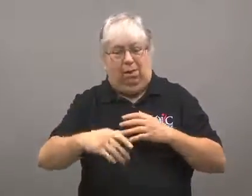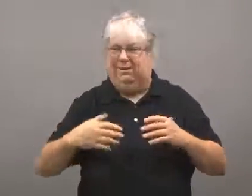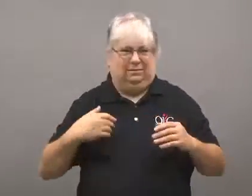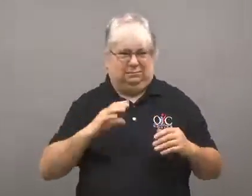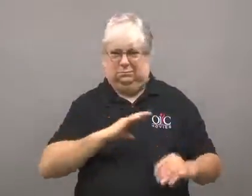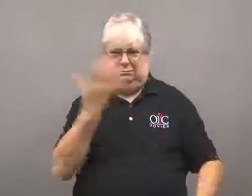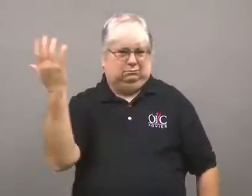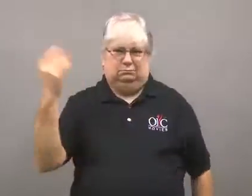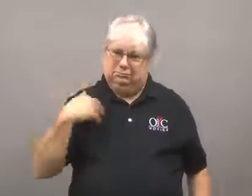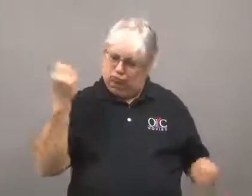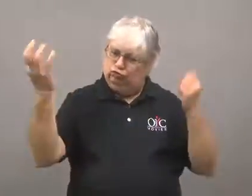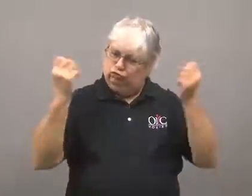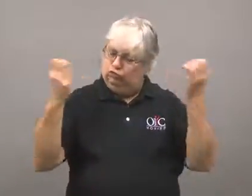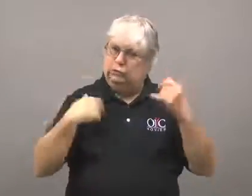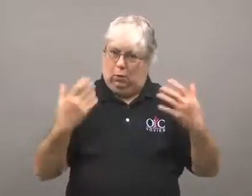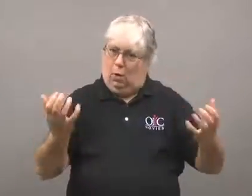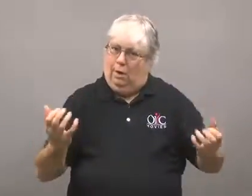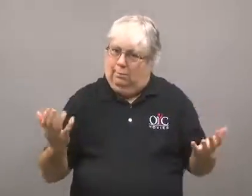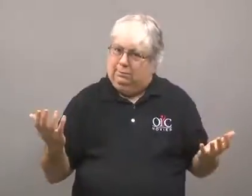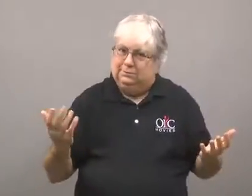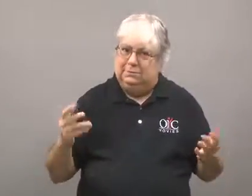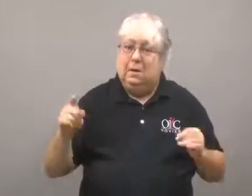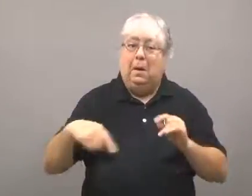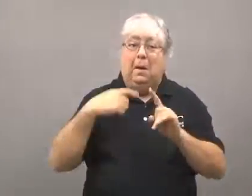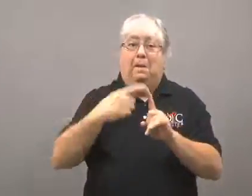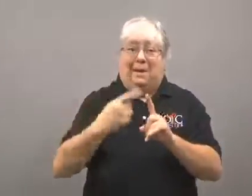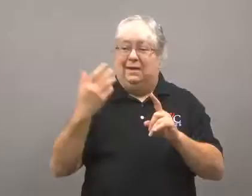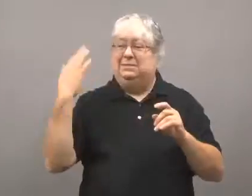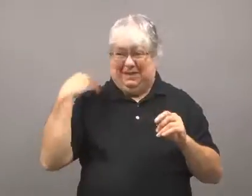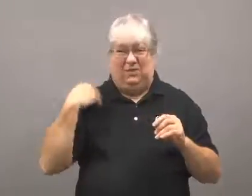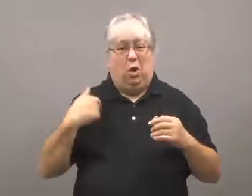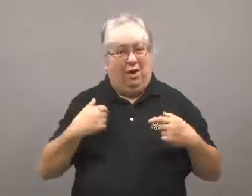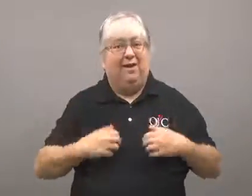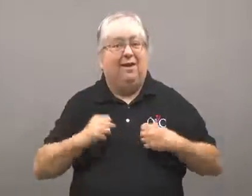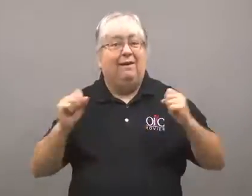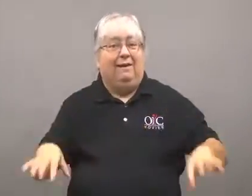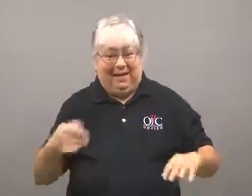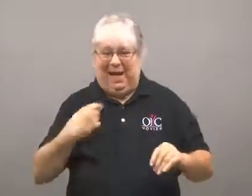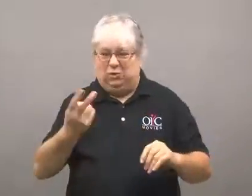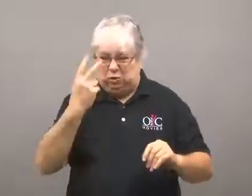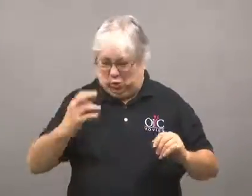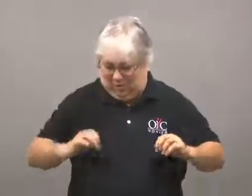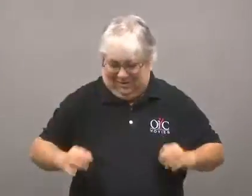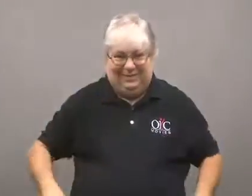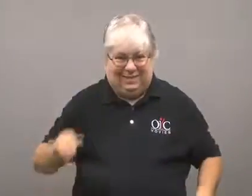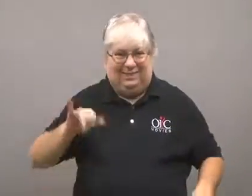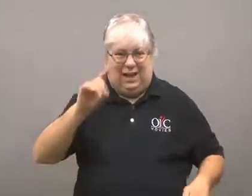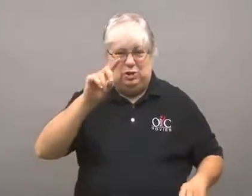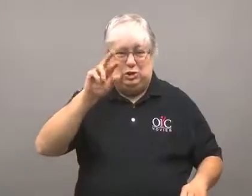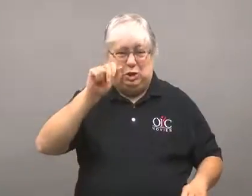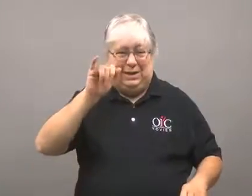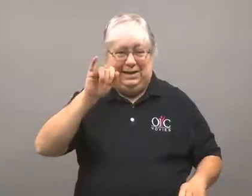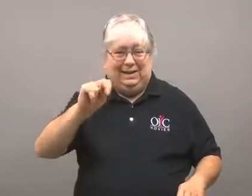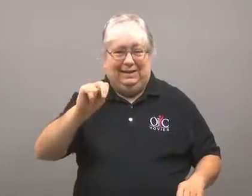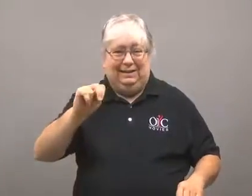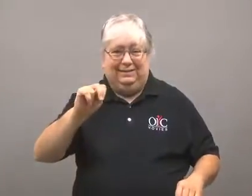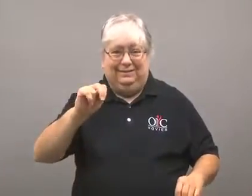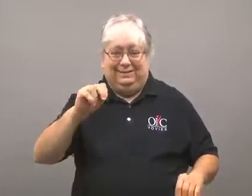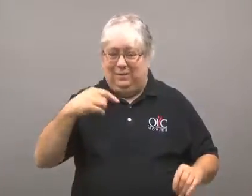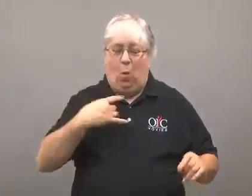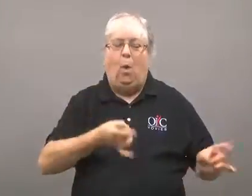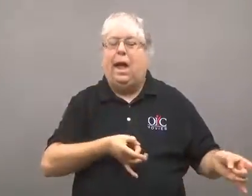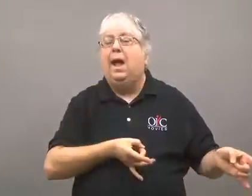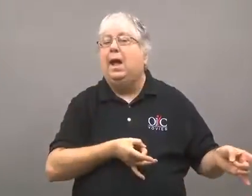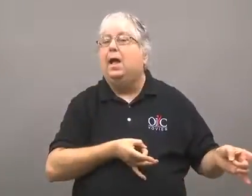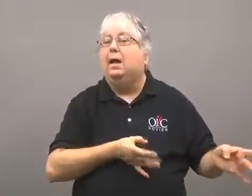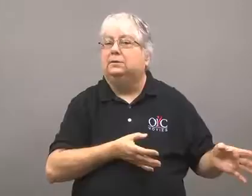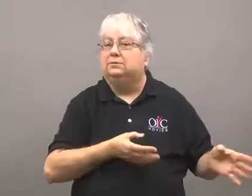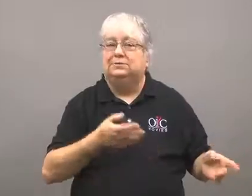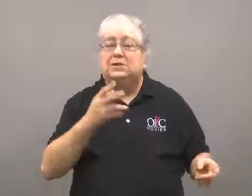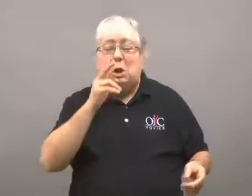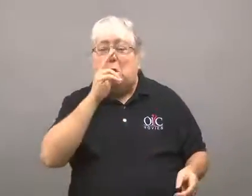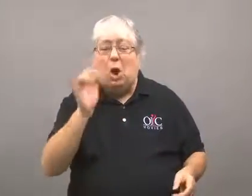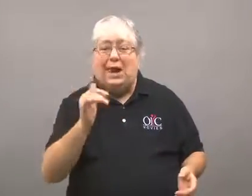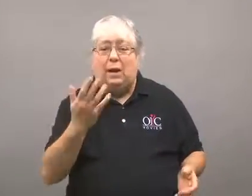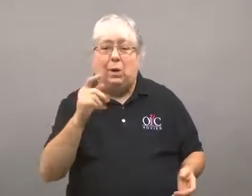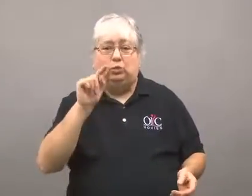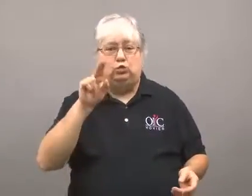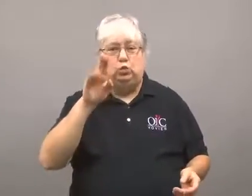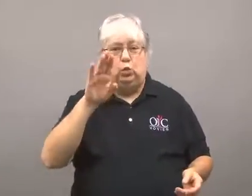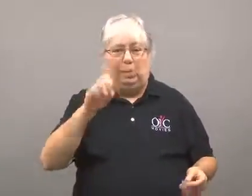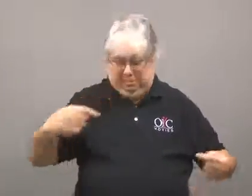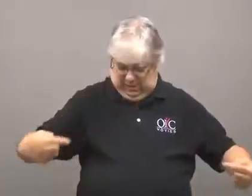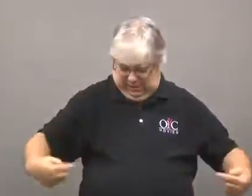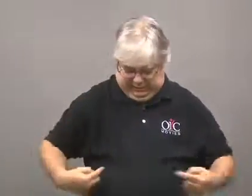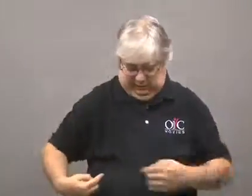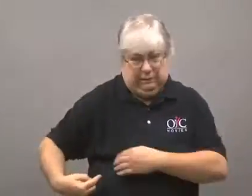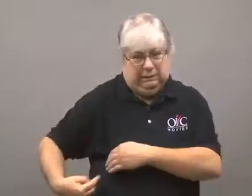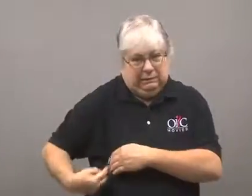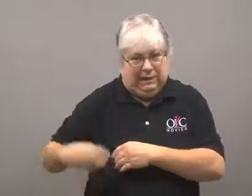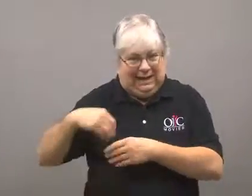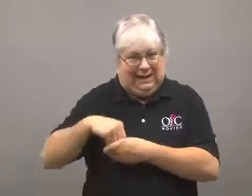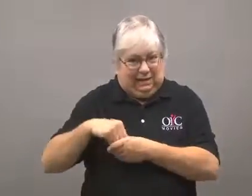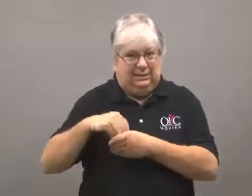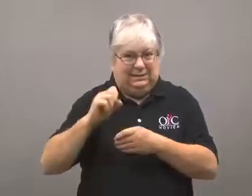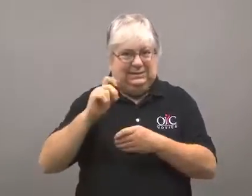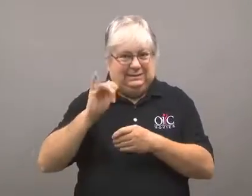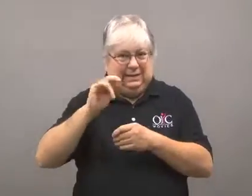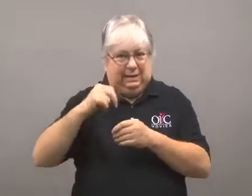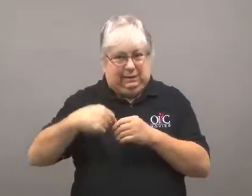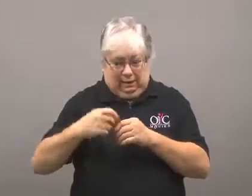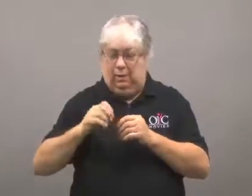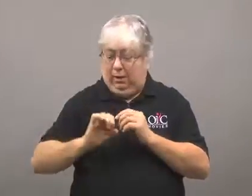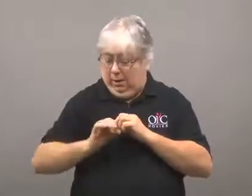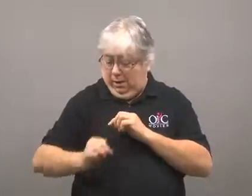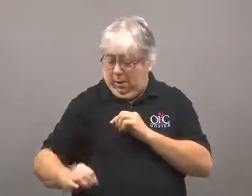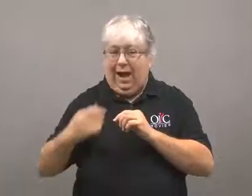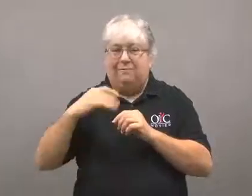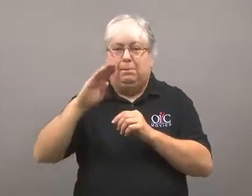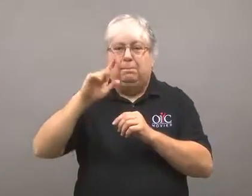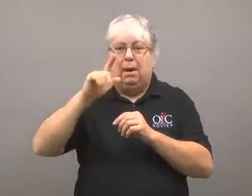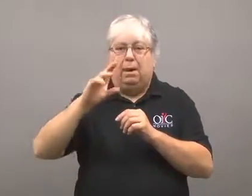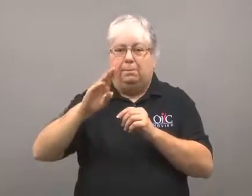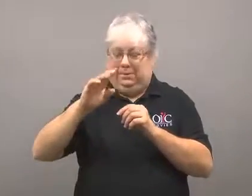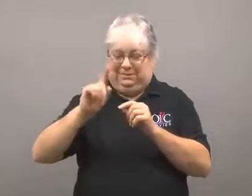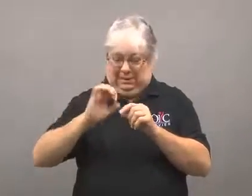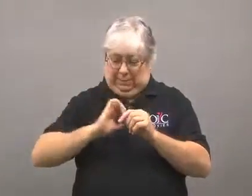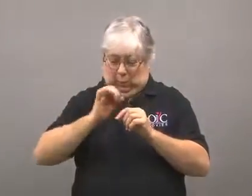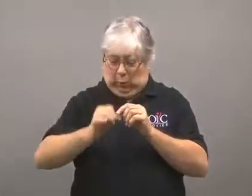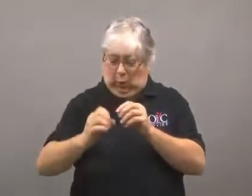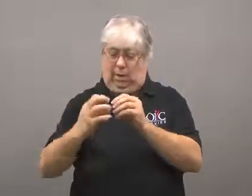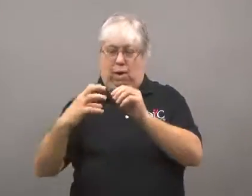I said no to that, I wanted to be able to move my arm freely and communicate! When I had the mastectomy, I had two drains, one on each side. I hated them.